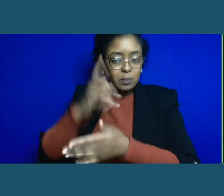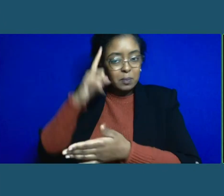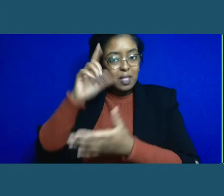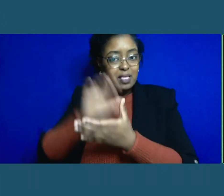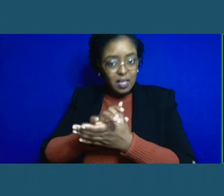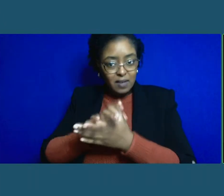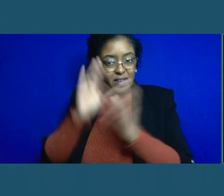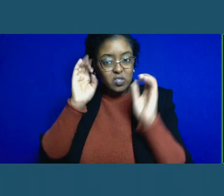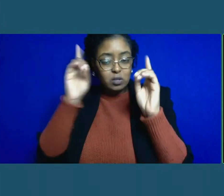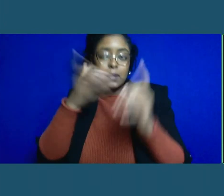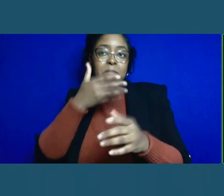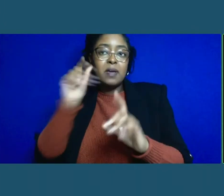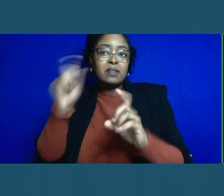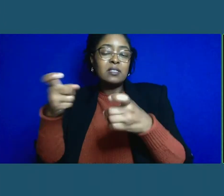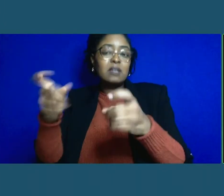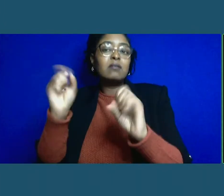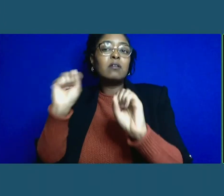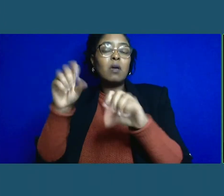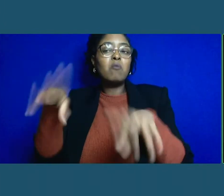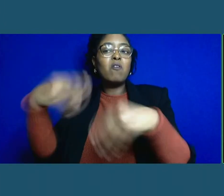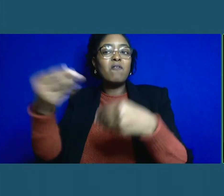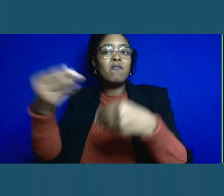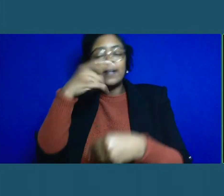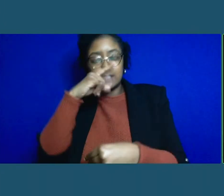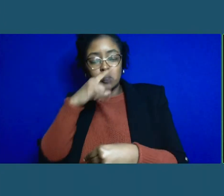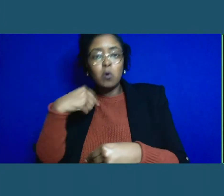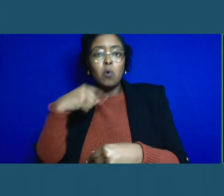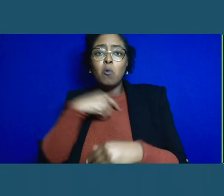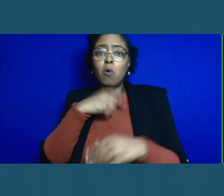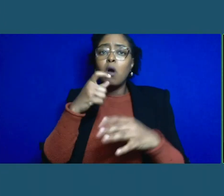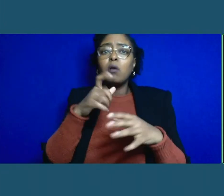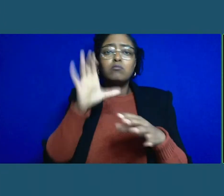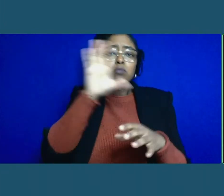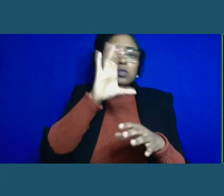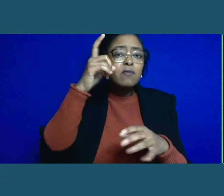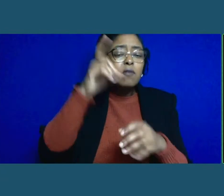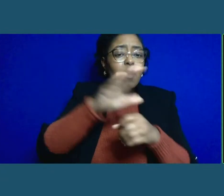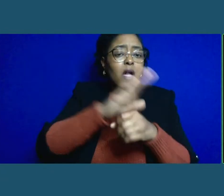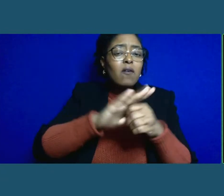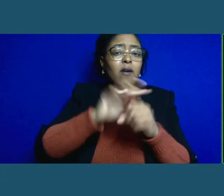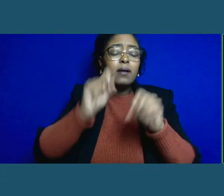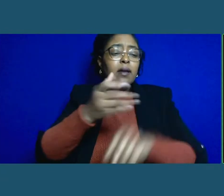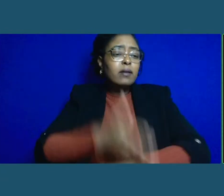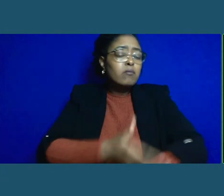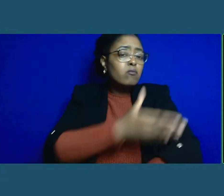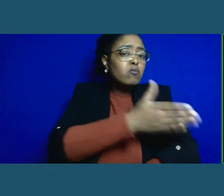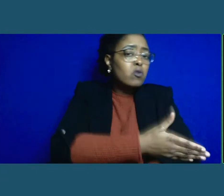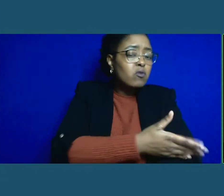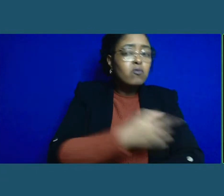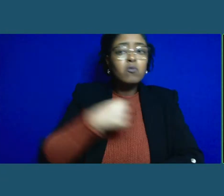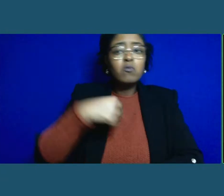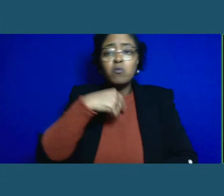really school oriented. We believe education is the best gift we ca giv to our kids.